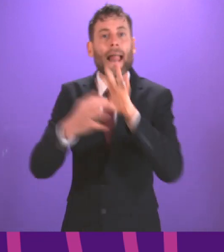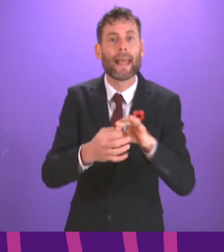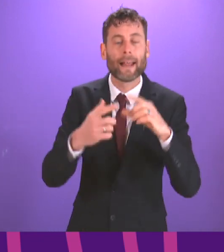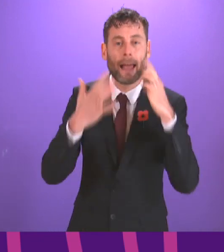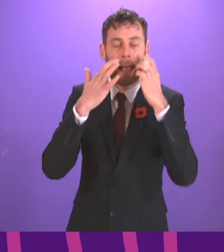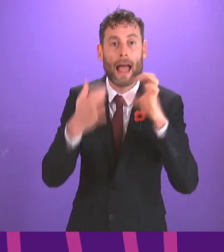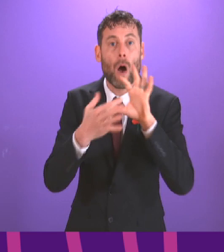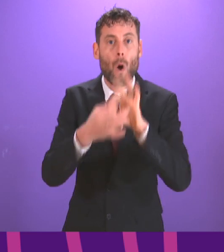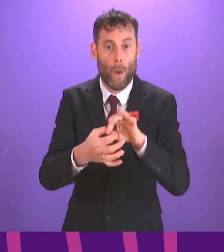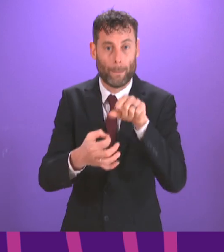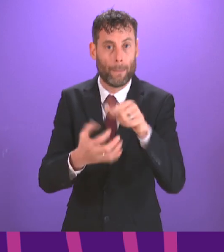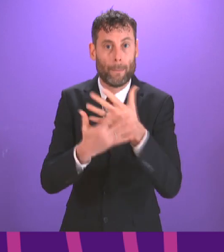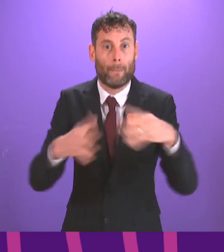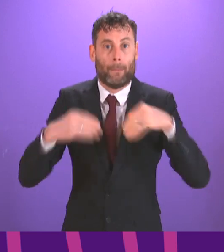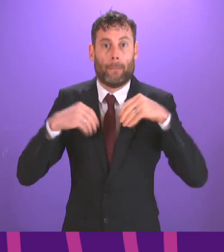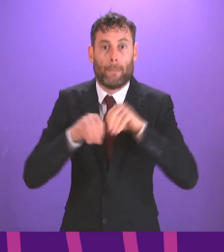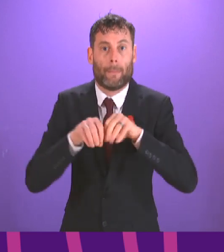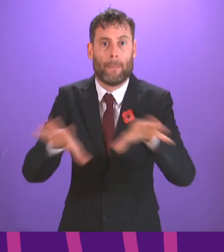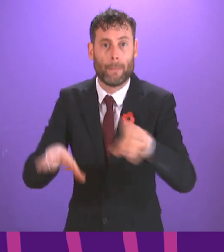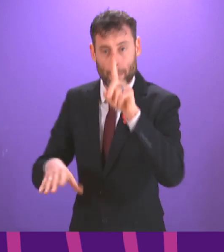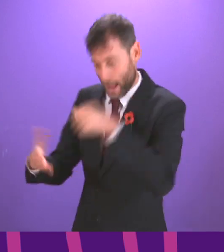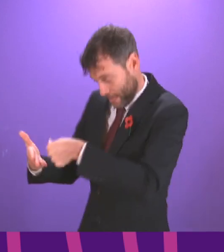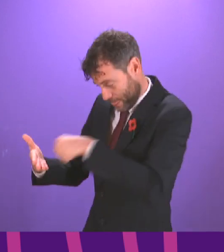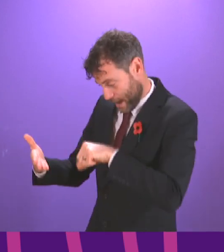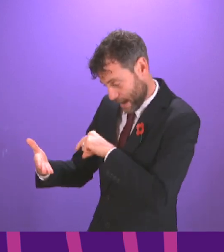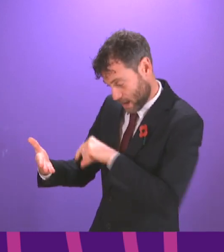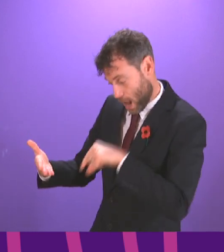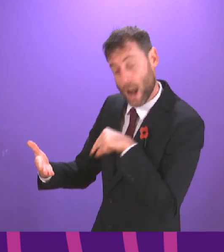Of course, the First Minister chose not to read the next line, which said that there